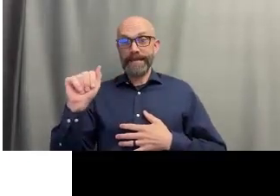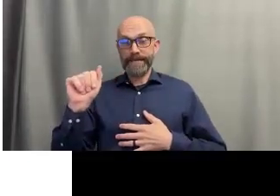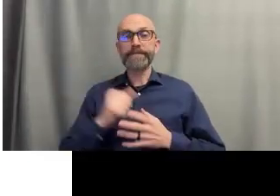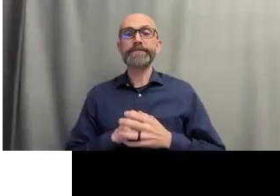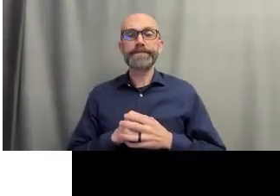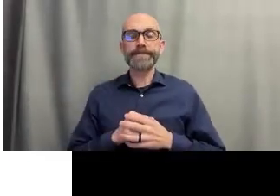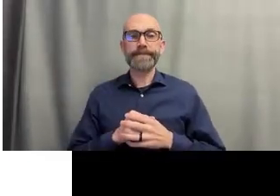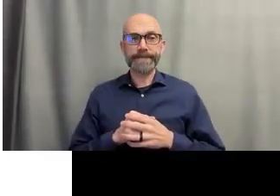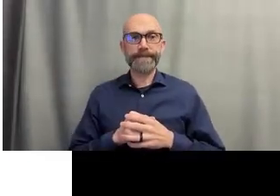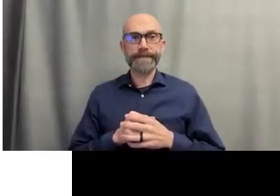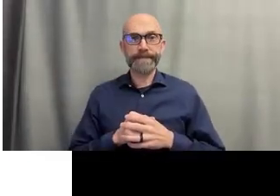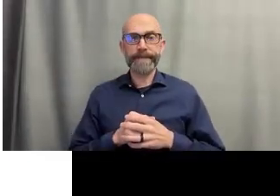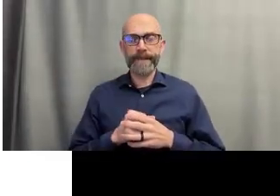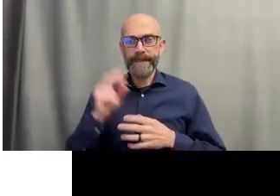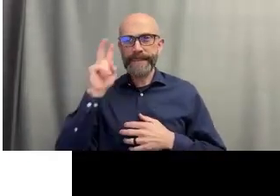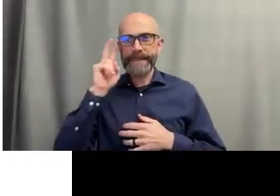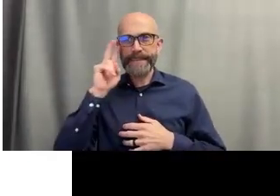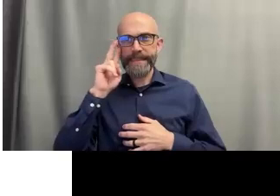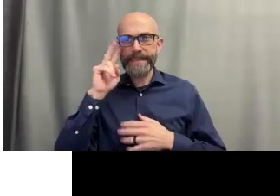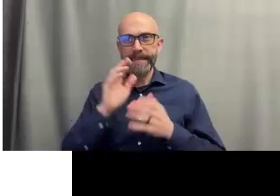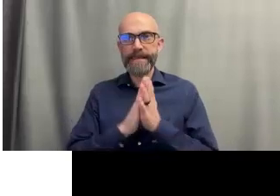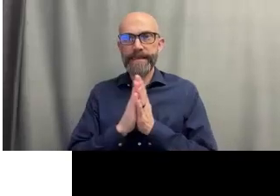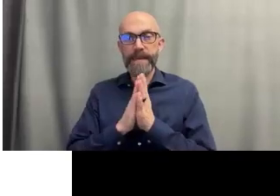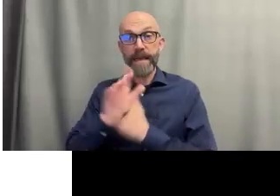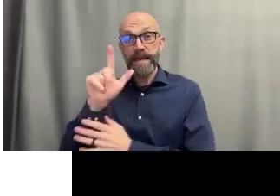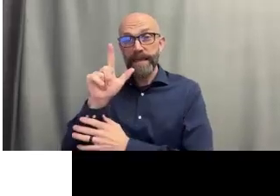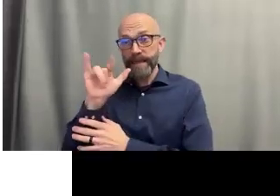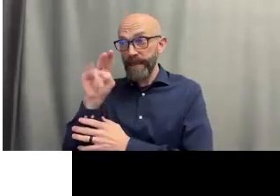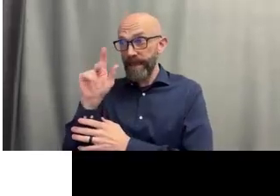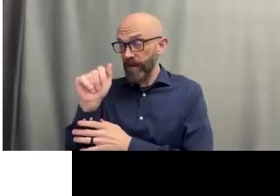And let's see, Linda, do you want to take over,